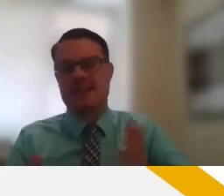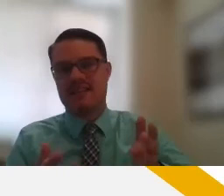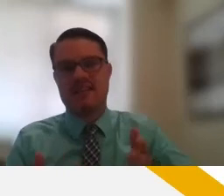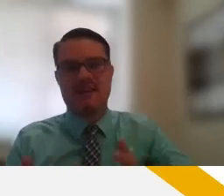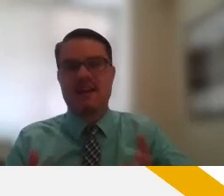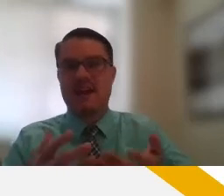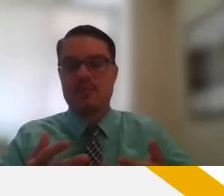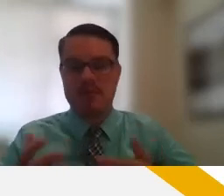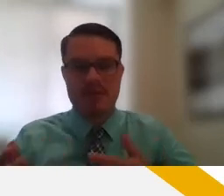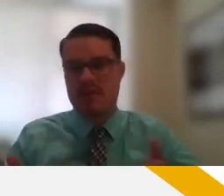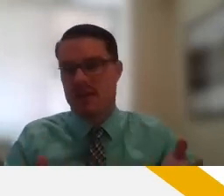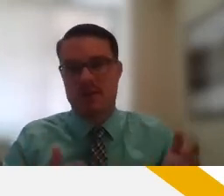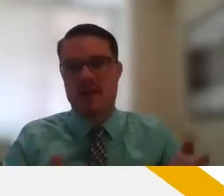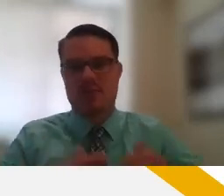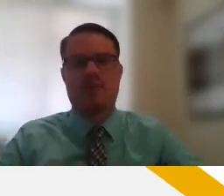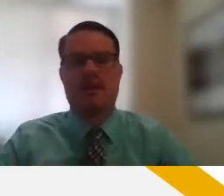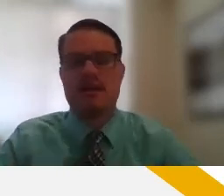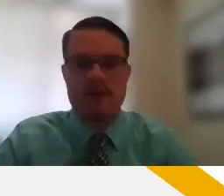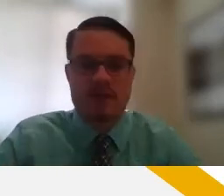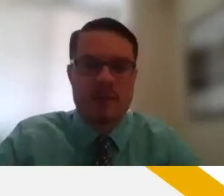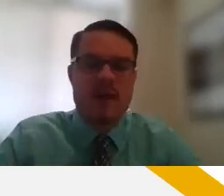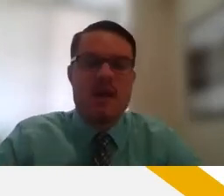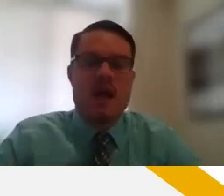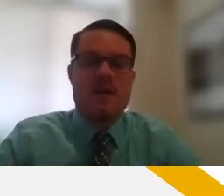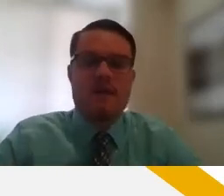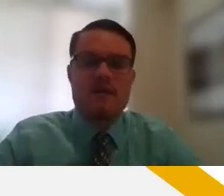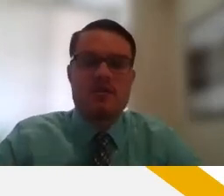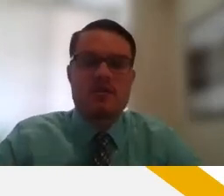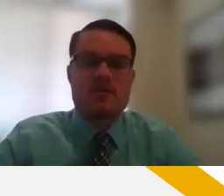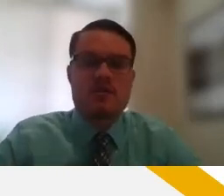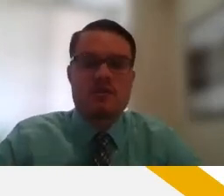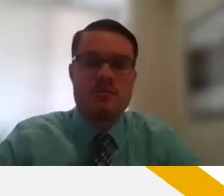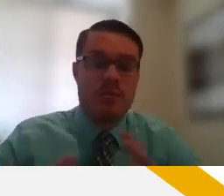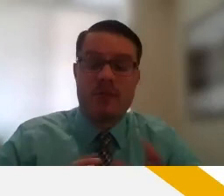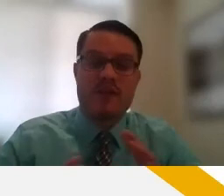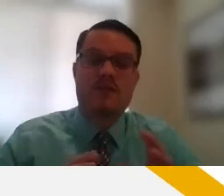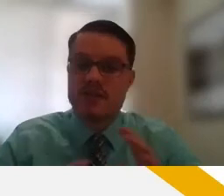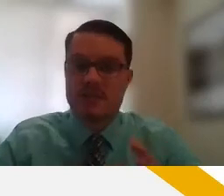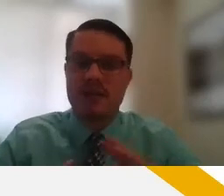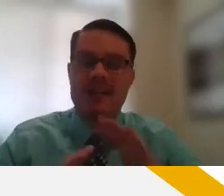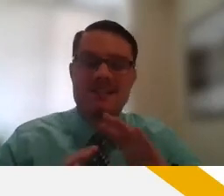to get in and out of the building, be that a ramp or an elevator. And then these would that their disability